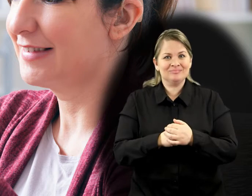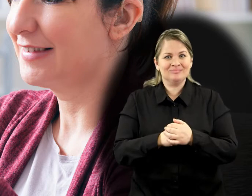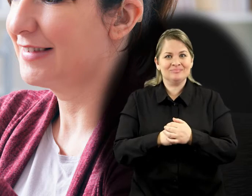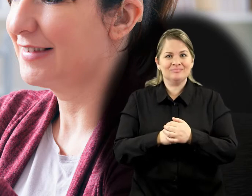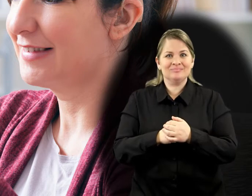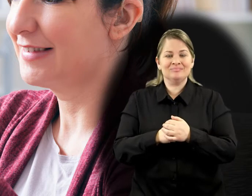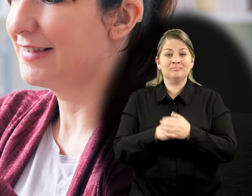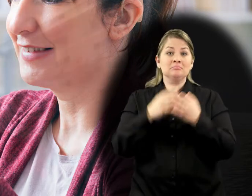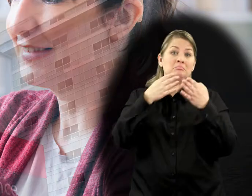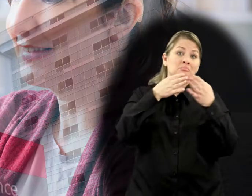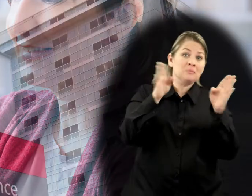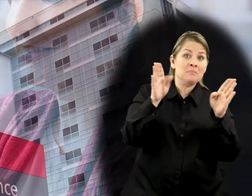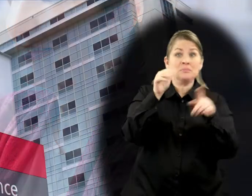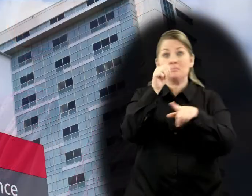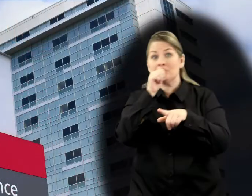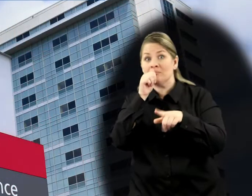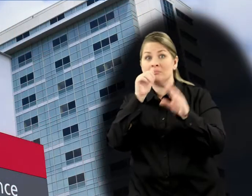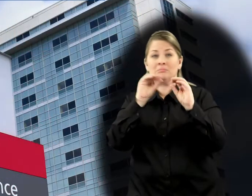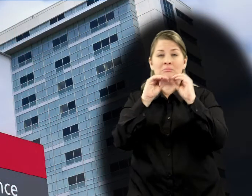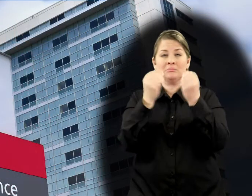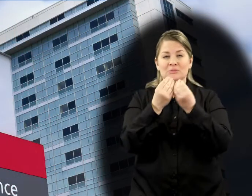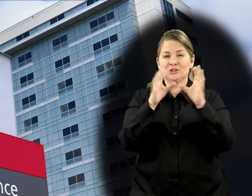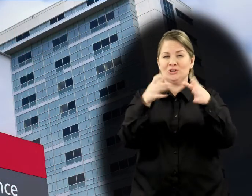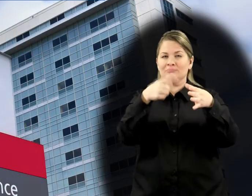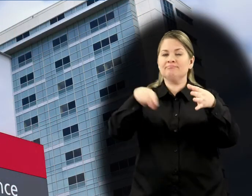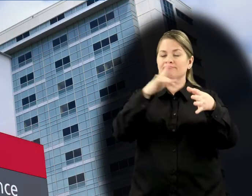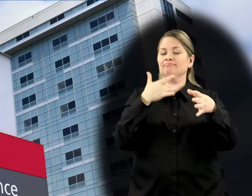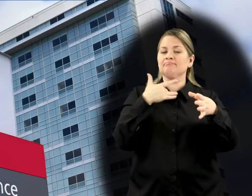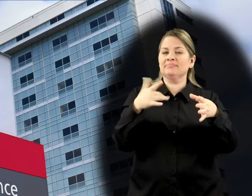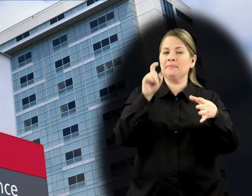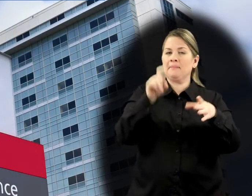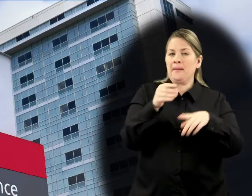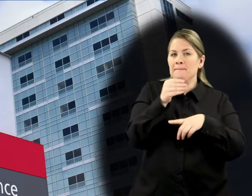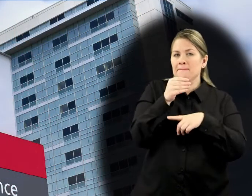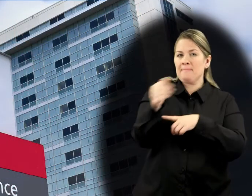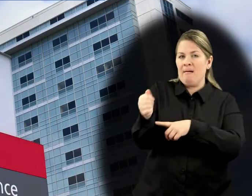In most cases, the public or private entity is responsible for paying for services